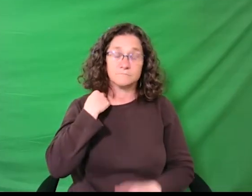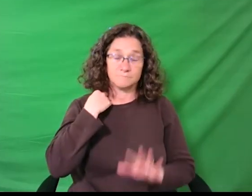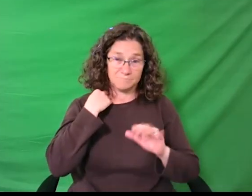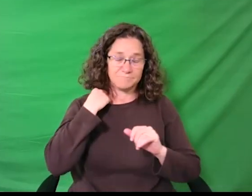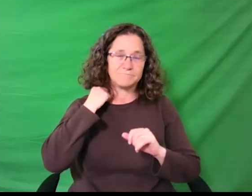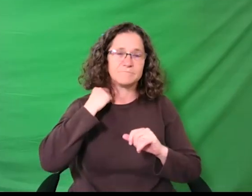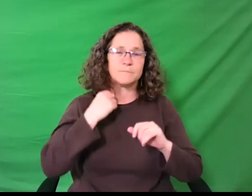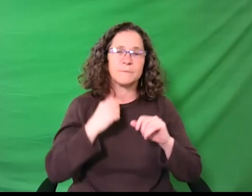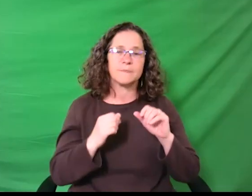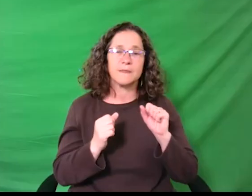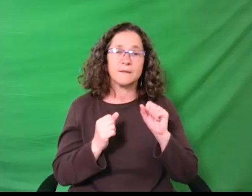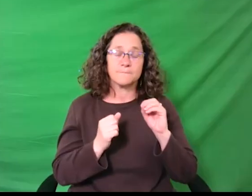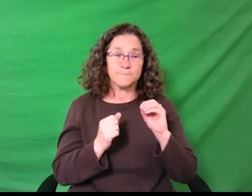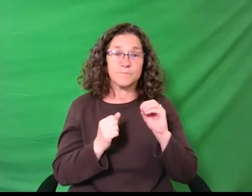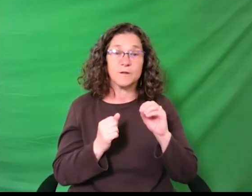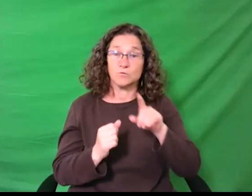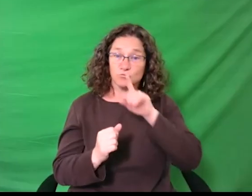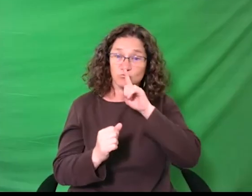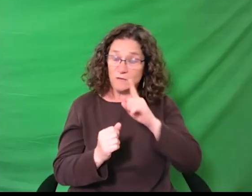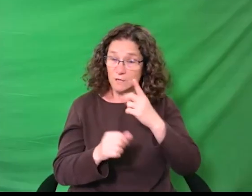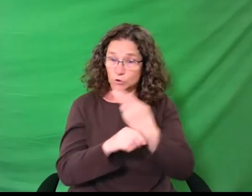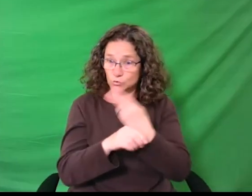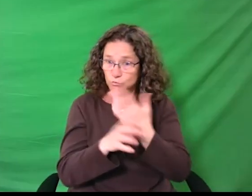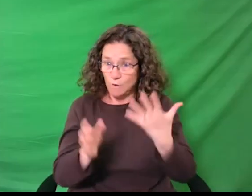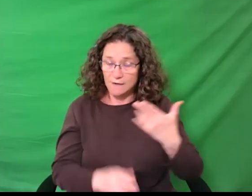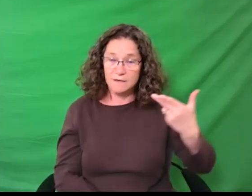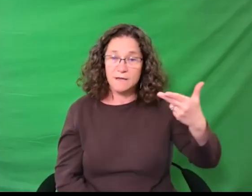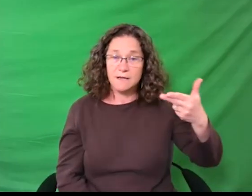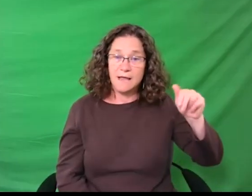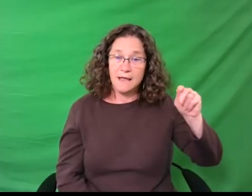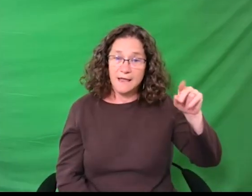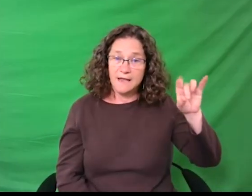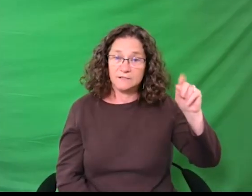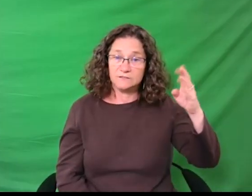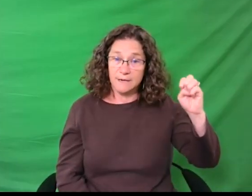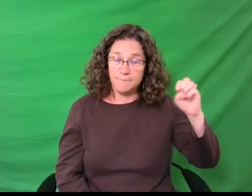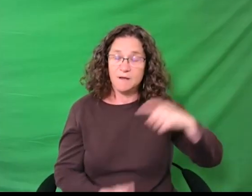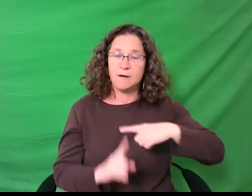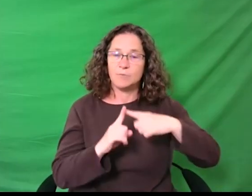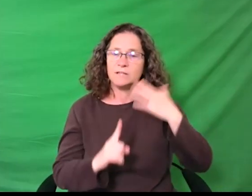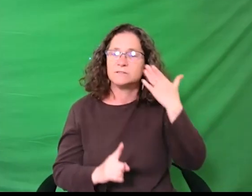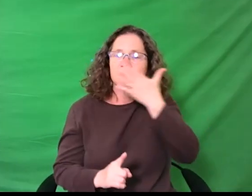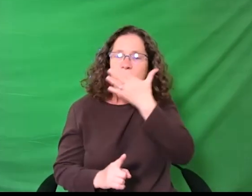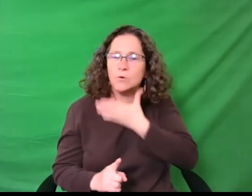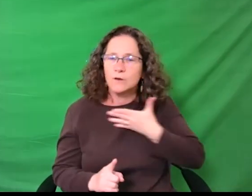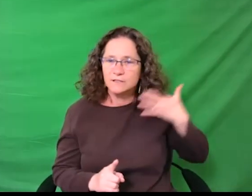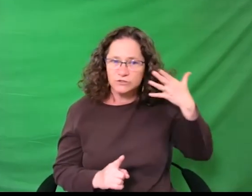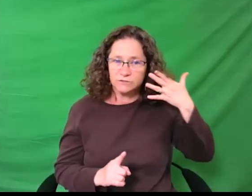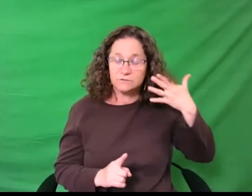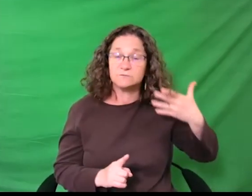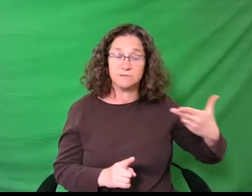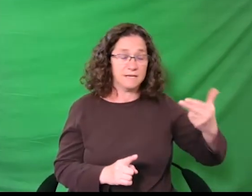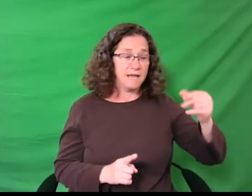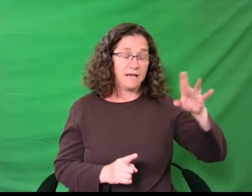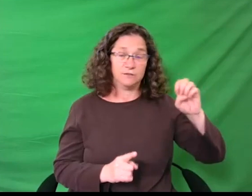And then a hand shape plus a location together, so the hand shape clarifies the consonants.